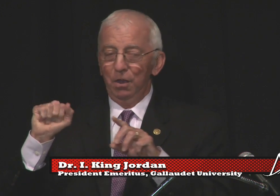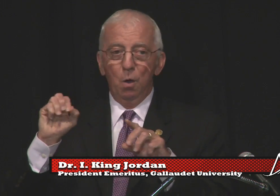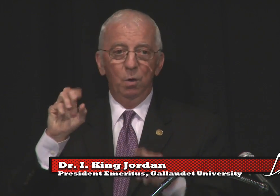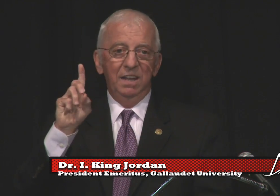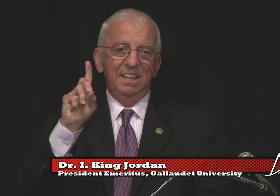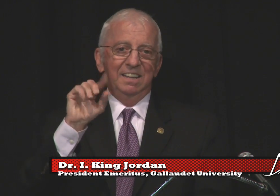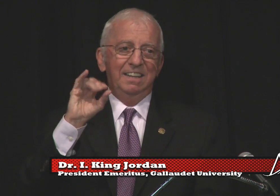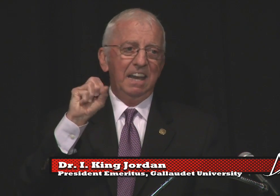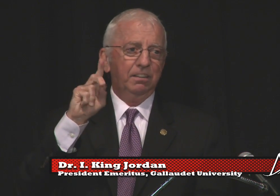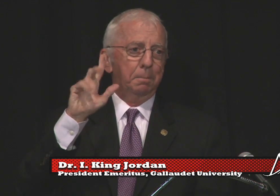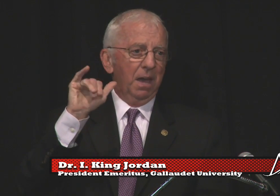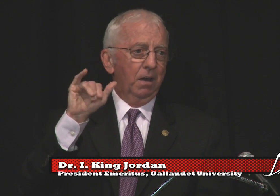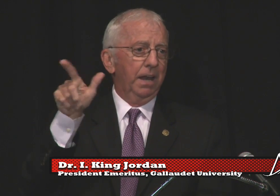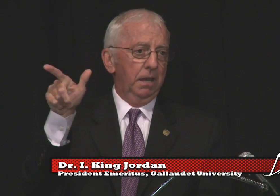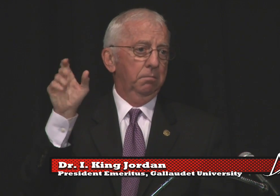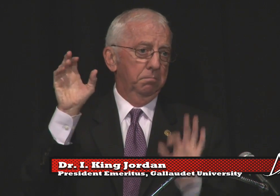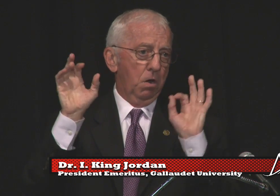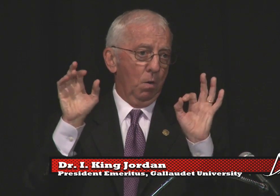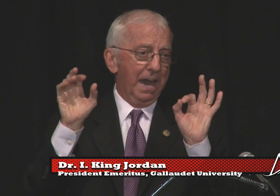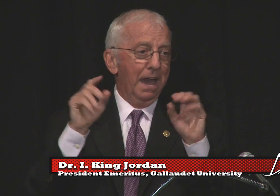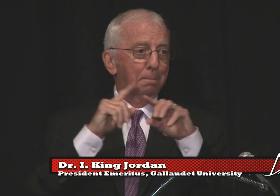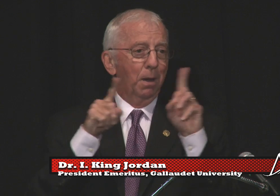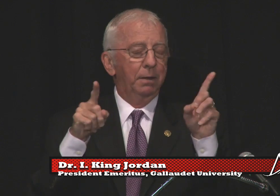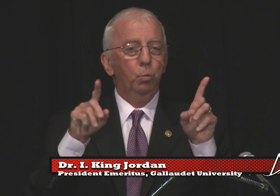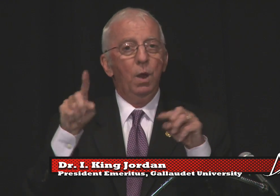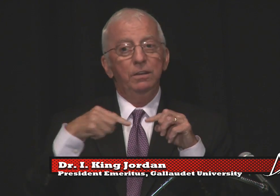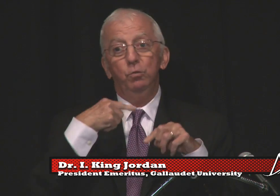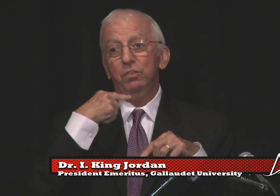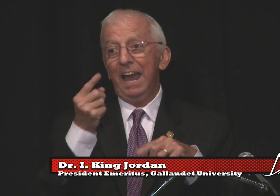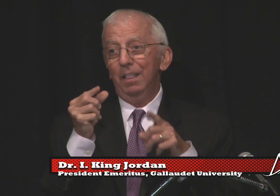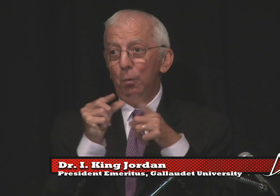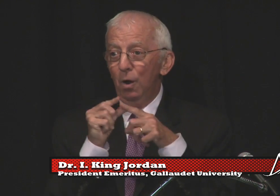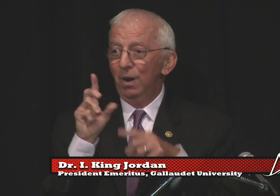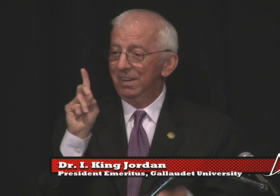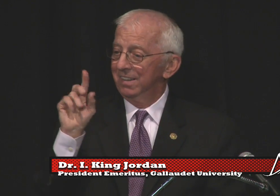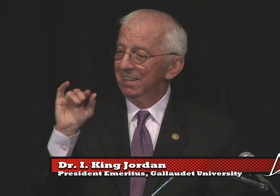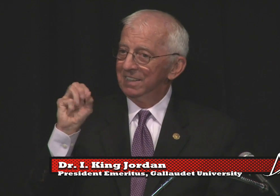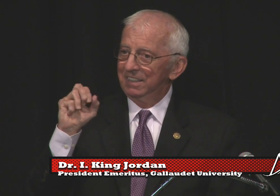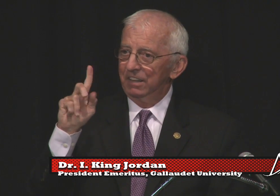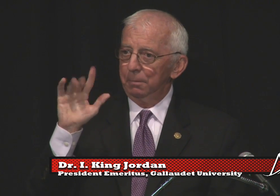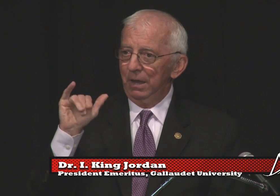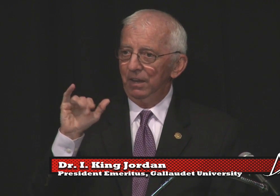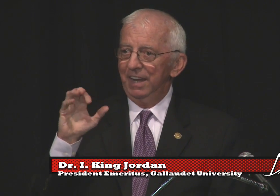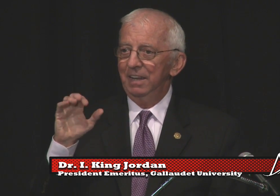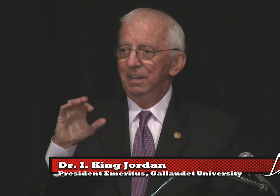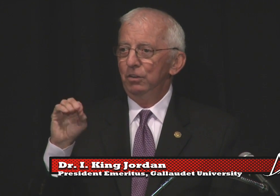So disability, okay. But when you say the word disability,